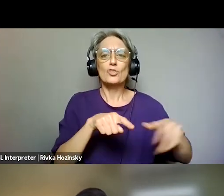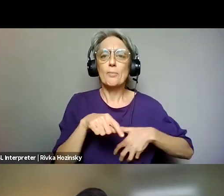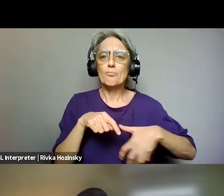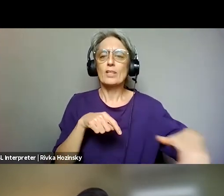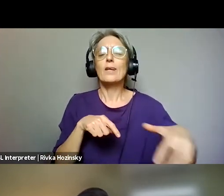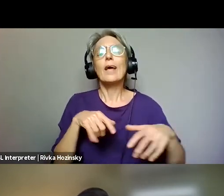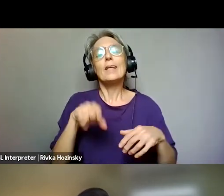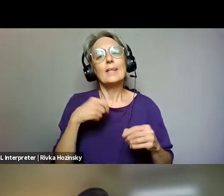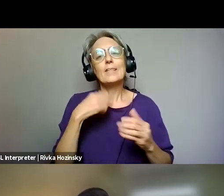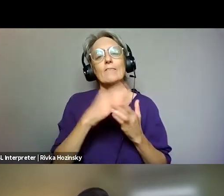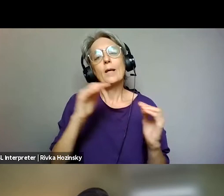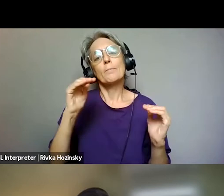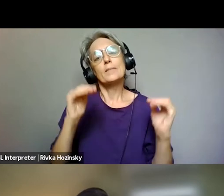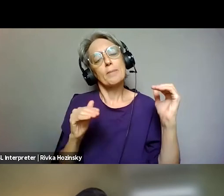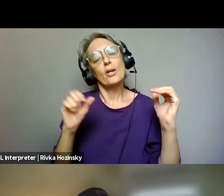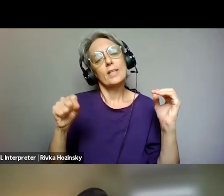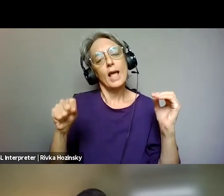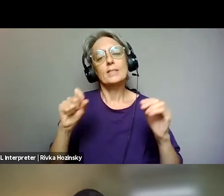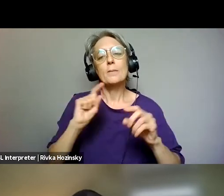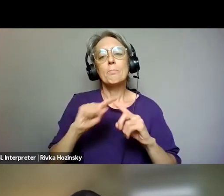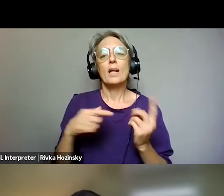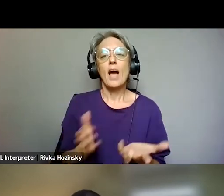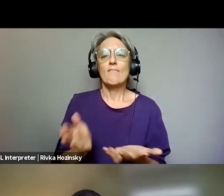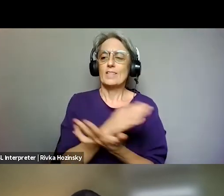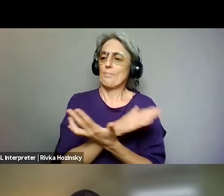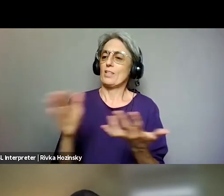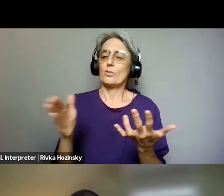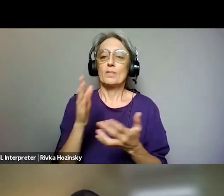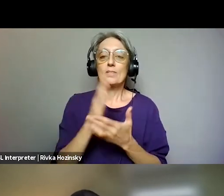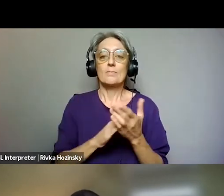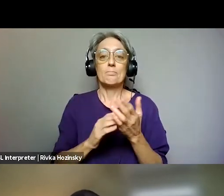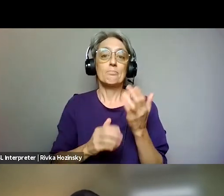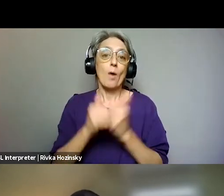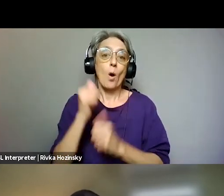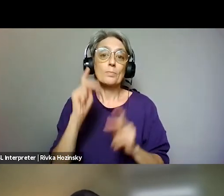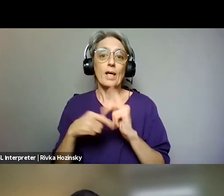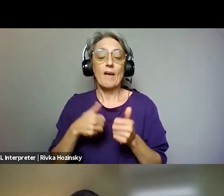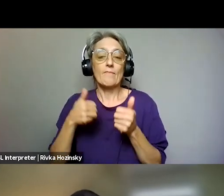there is a spectrum of really good outcomes that most people experience. So I think that's part of